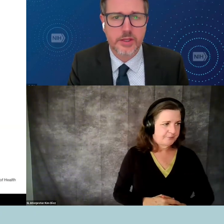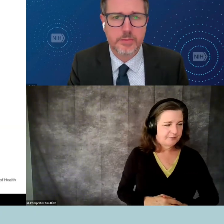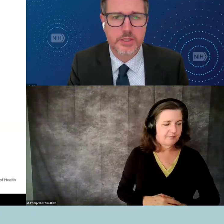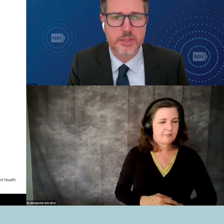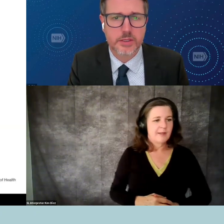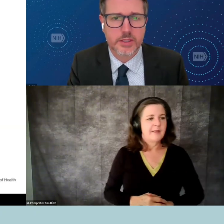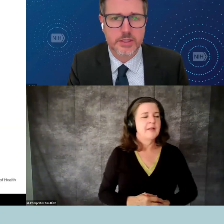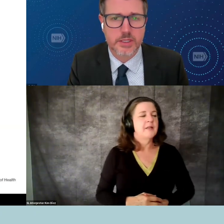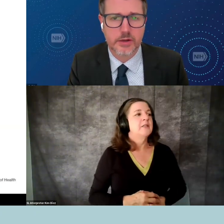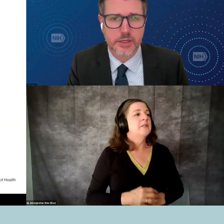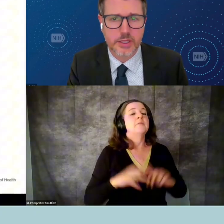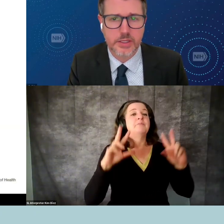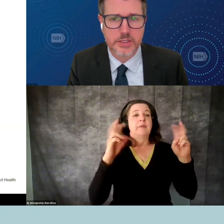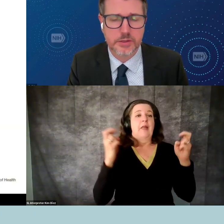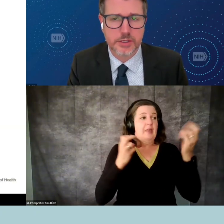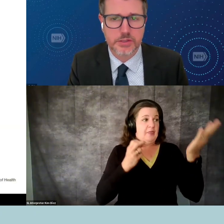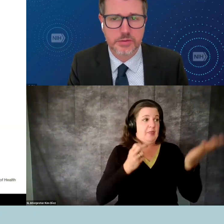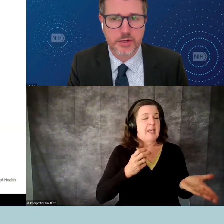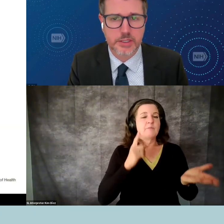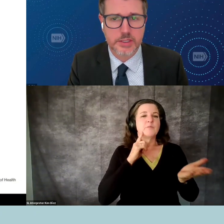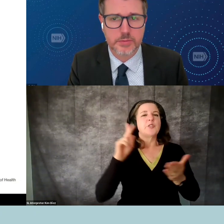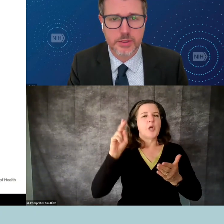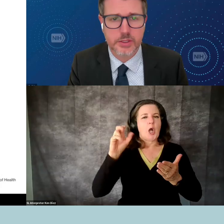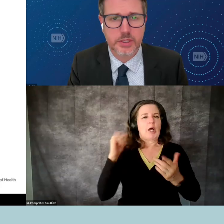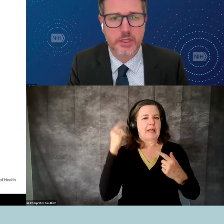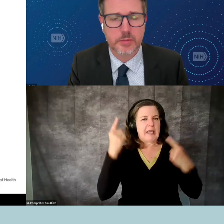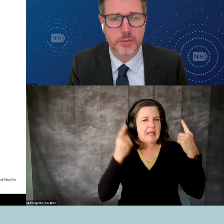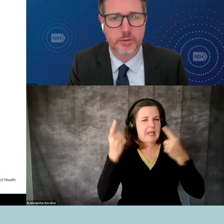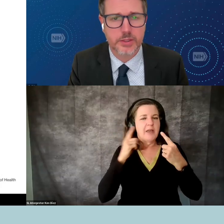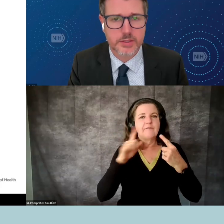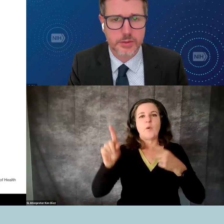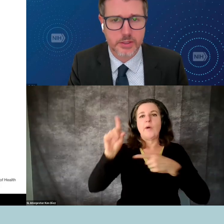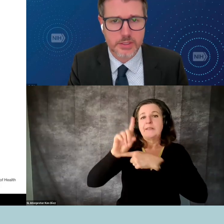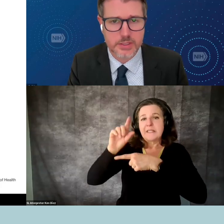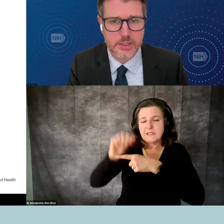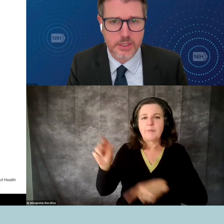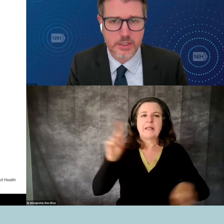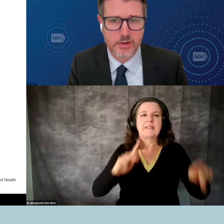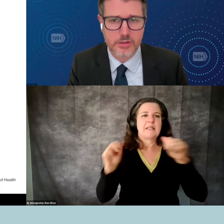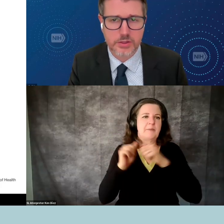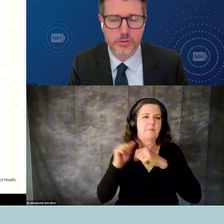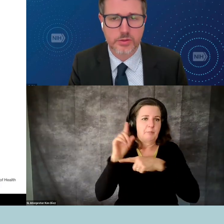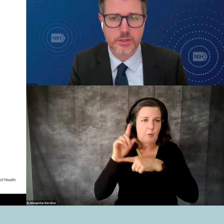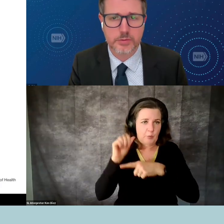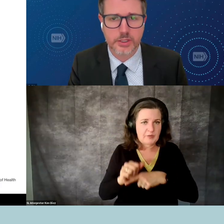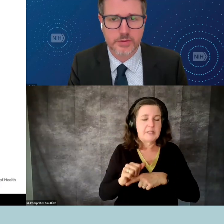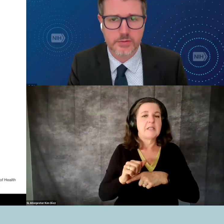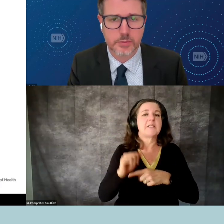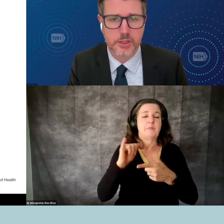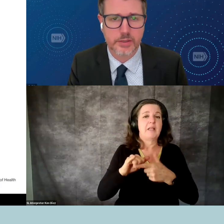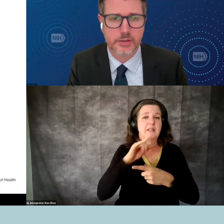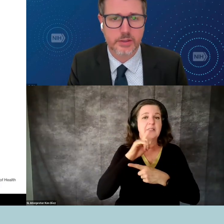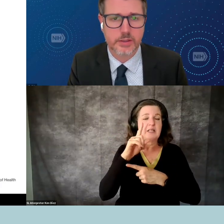The themes listed on this slide are key considerations regarding disability and people with disabilities that cut across the goals and objectives of the flag.